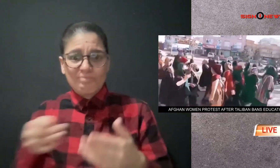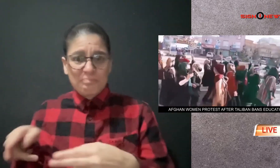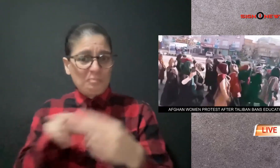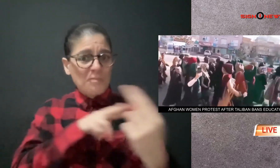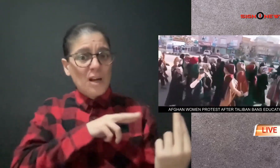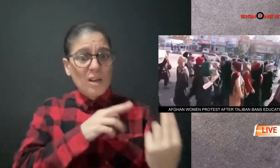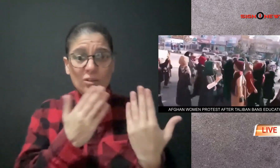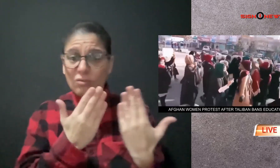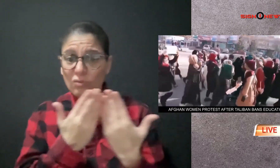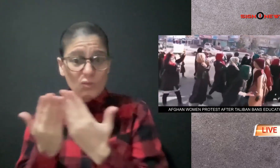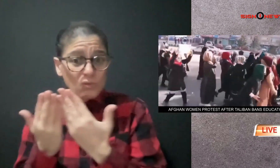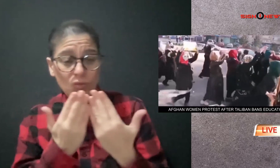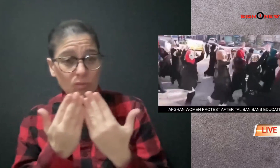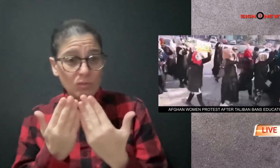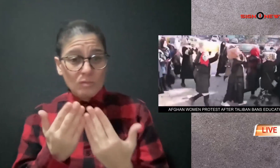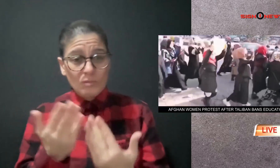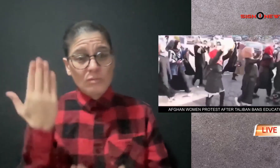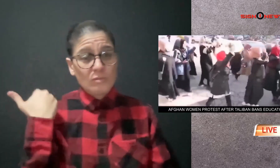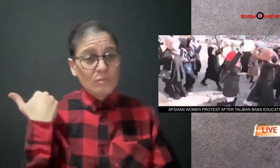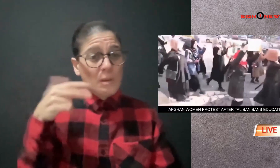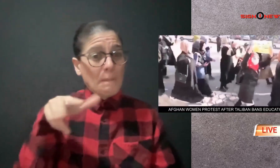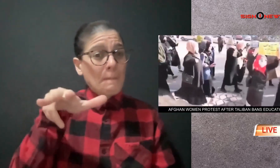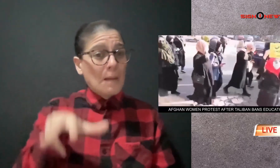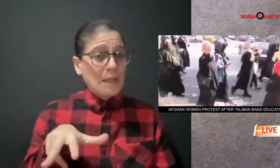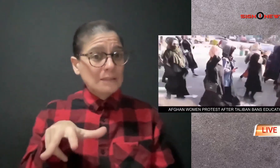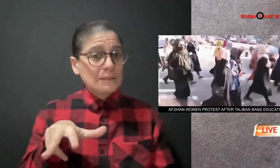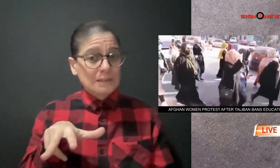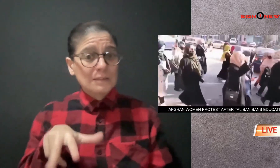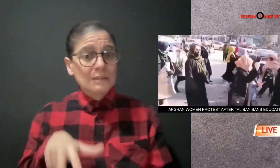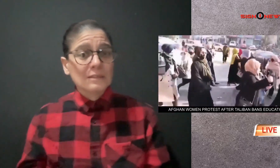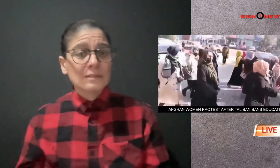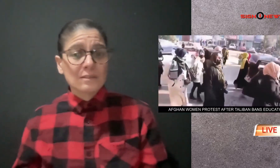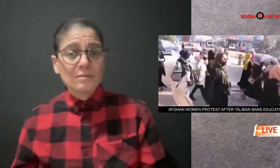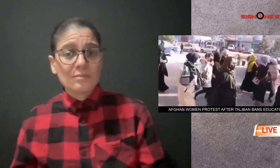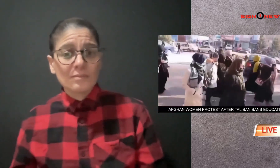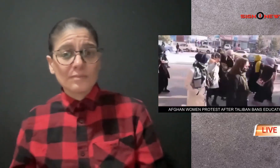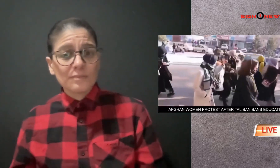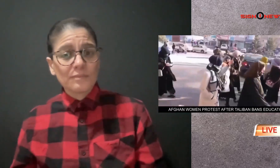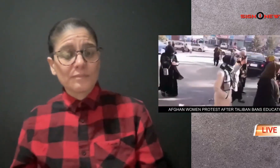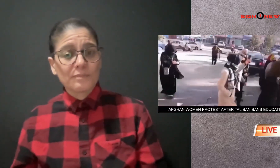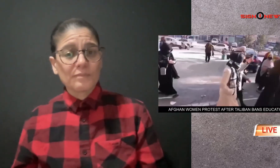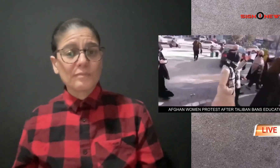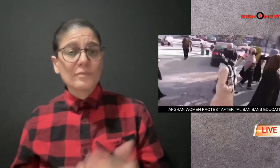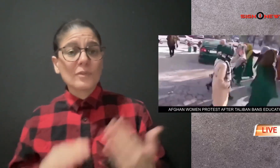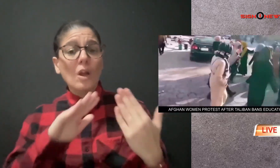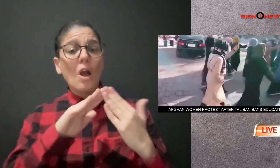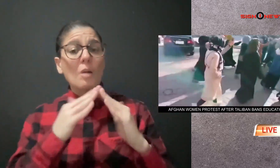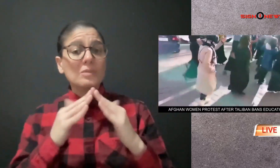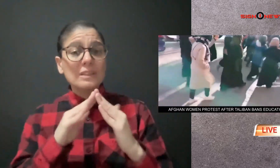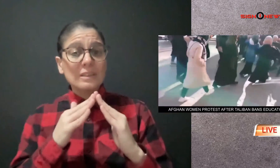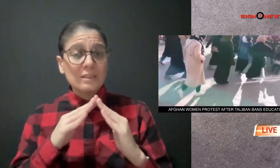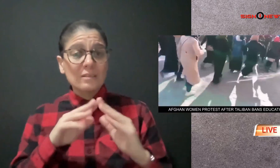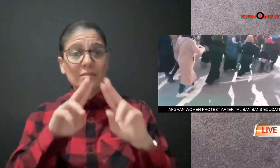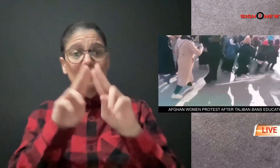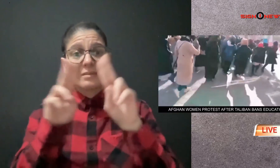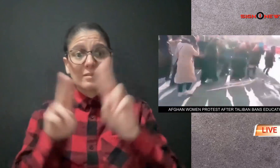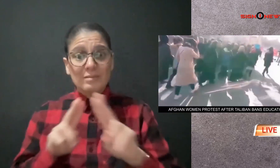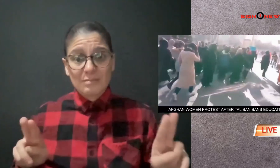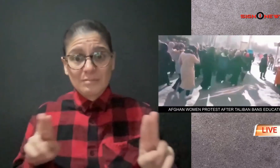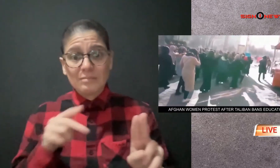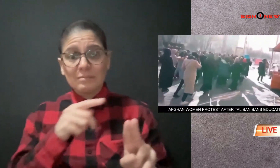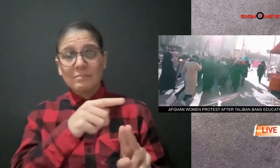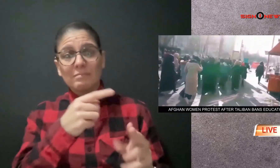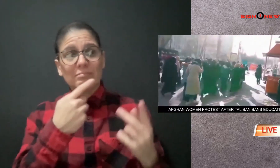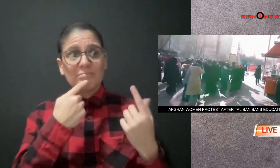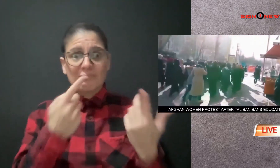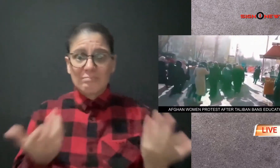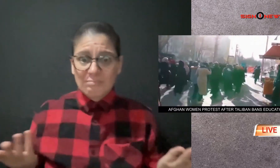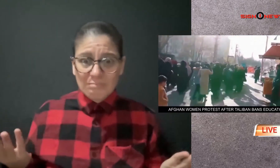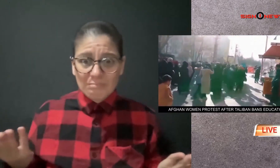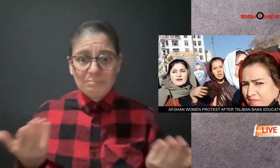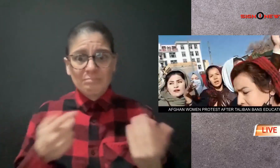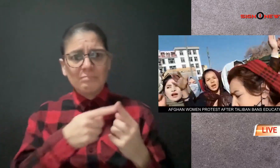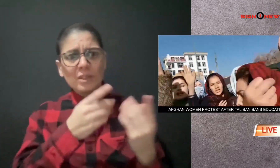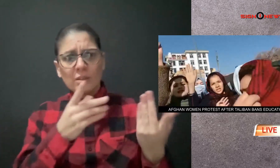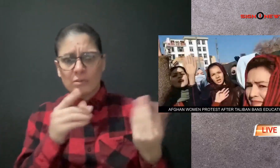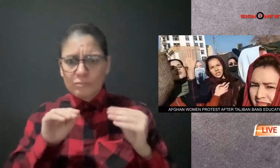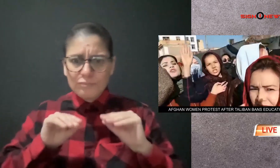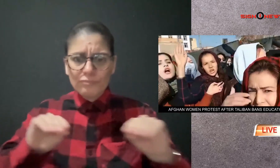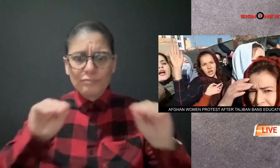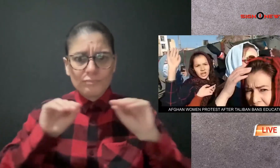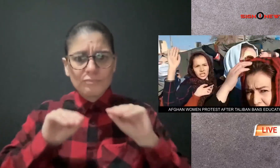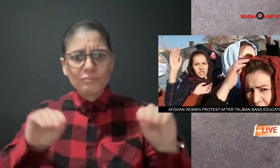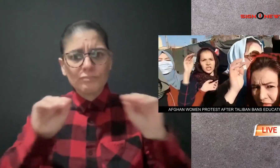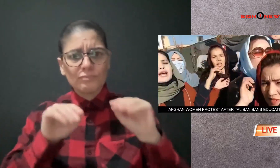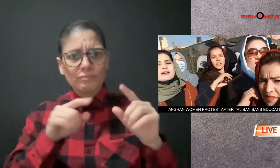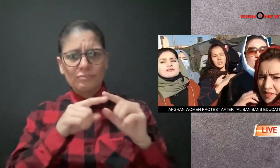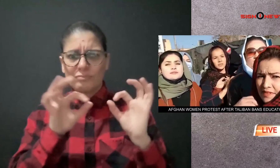little girls were banned from entering and returning to secondary school in March